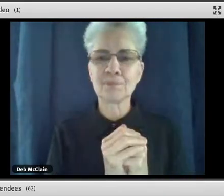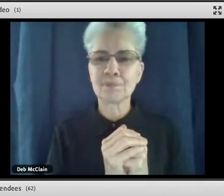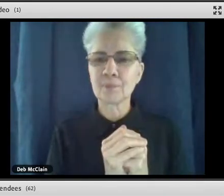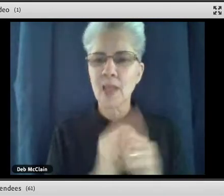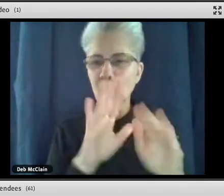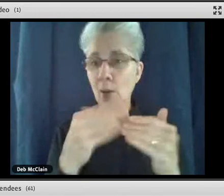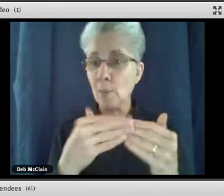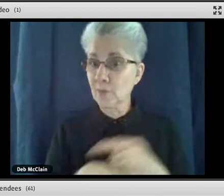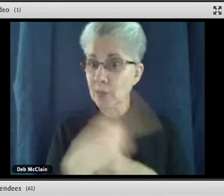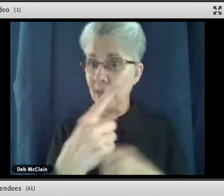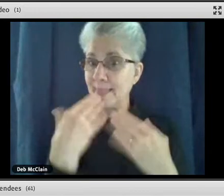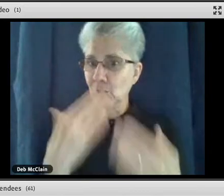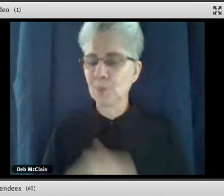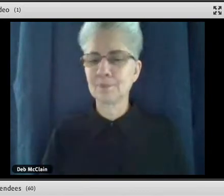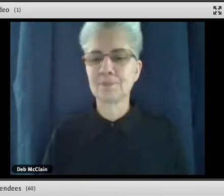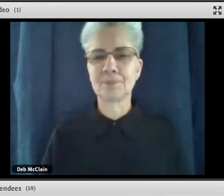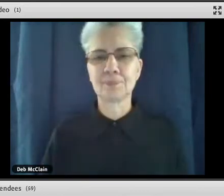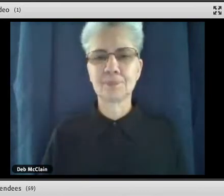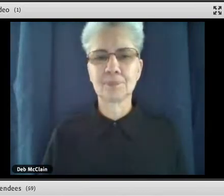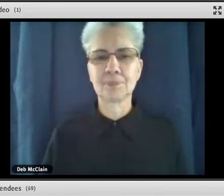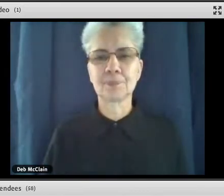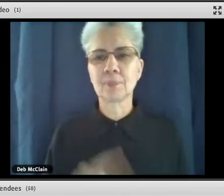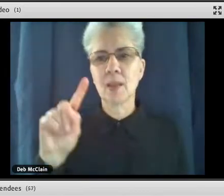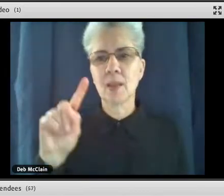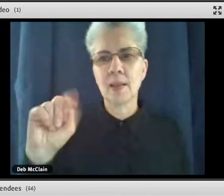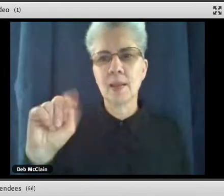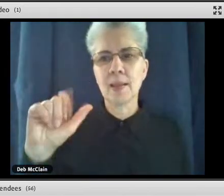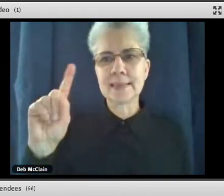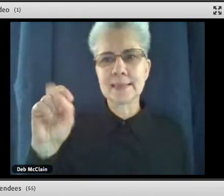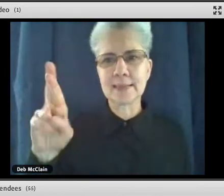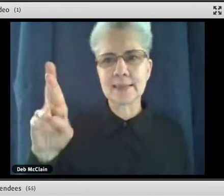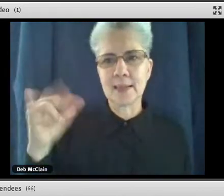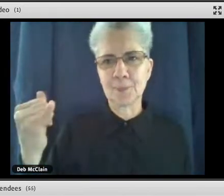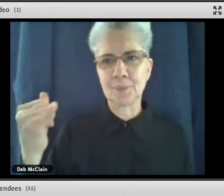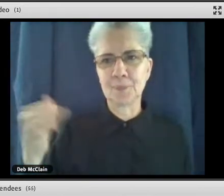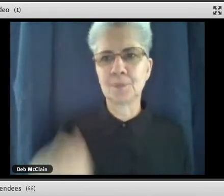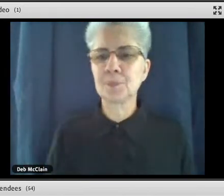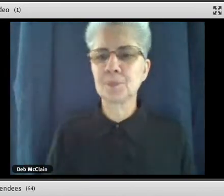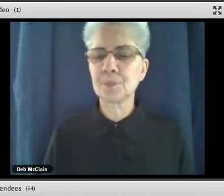and participating so much. Fabulous and have a great rest of your day. Thank you.